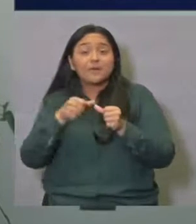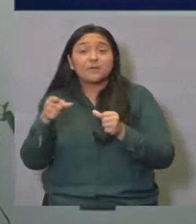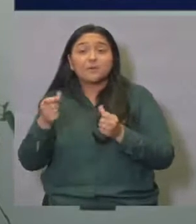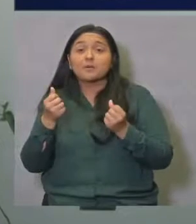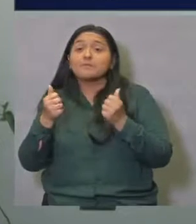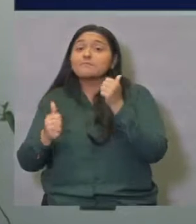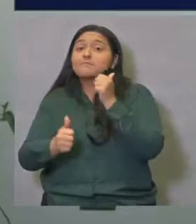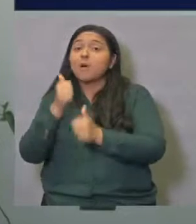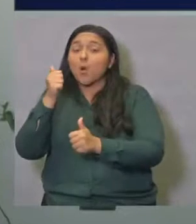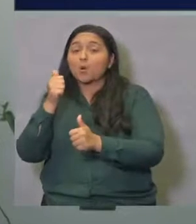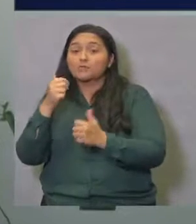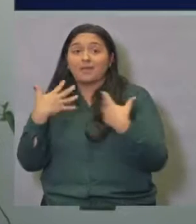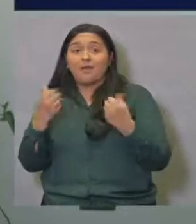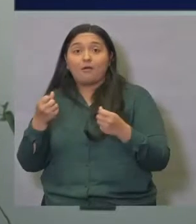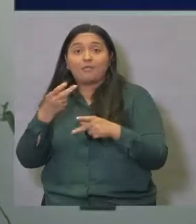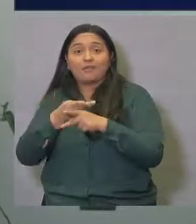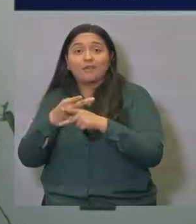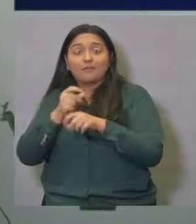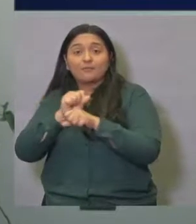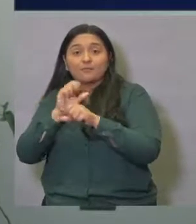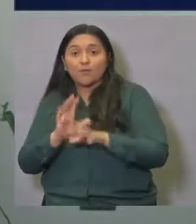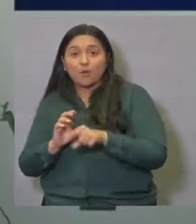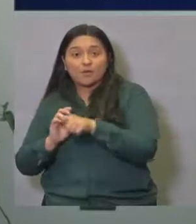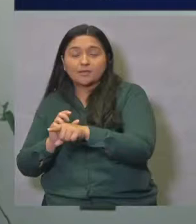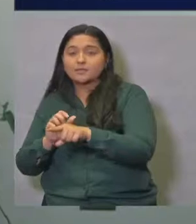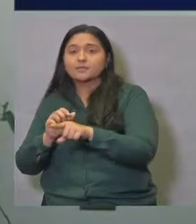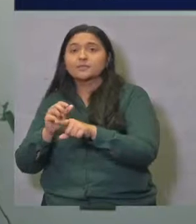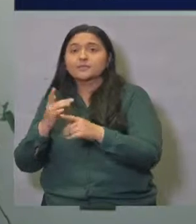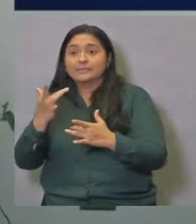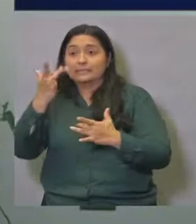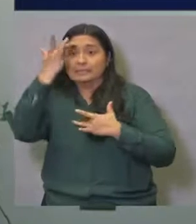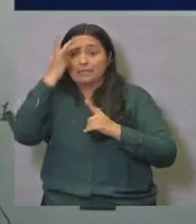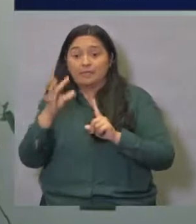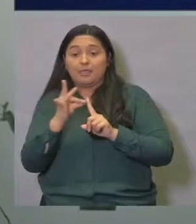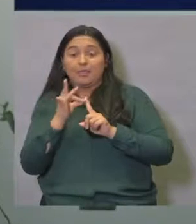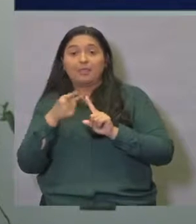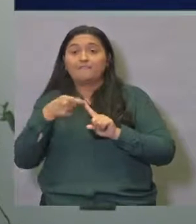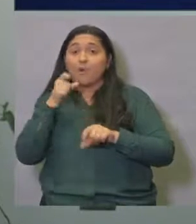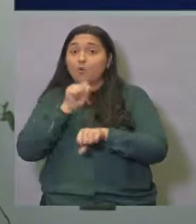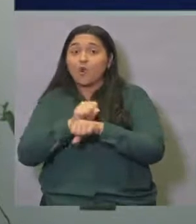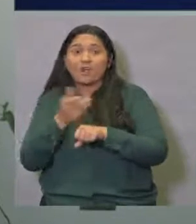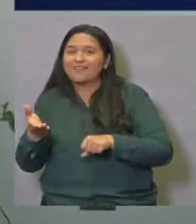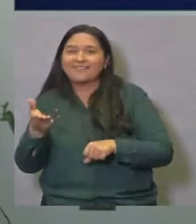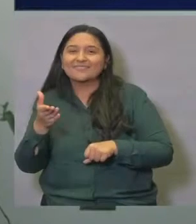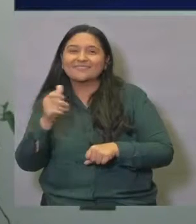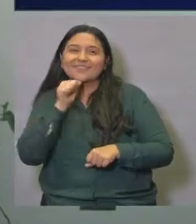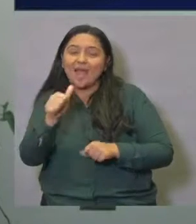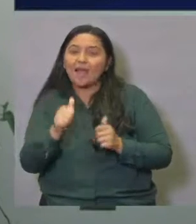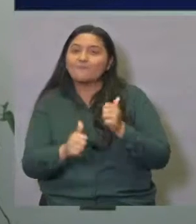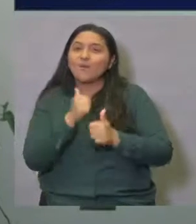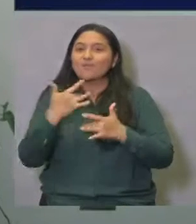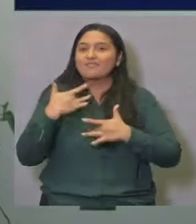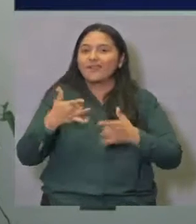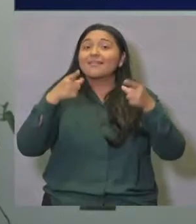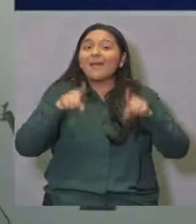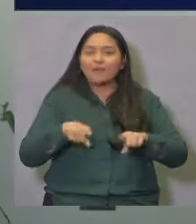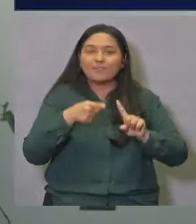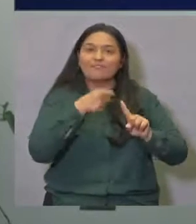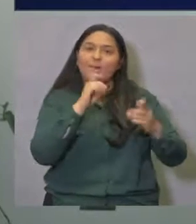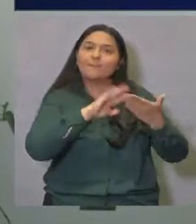REMEMBER, THE VAST MAJORITY OF HEALTH CARE WORKERS ARE NOT